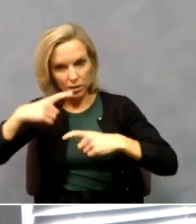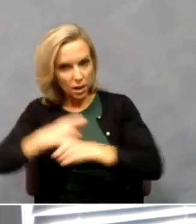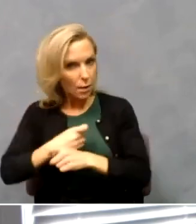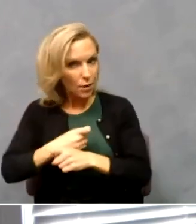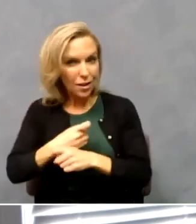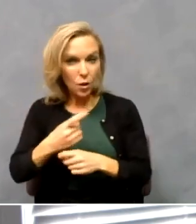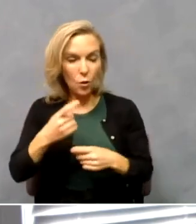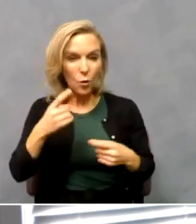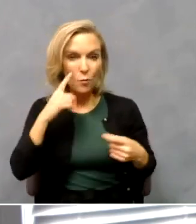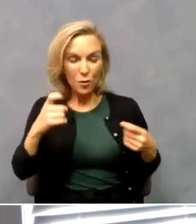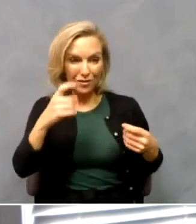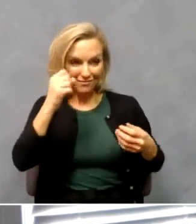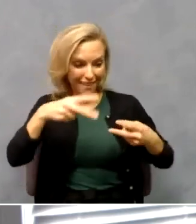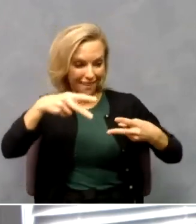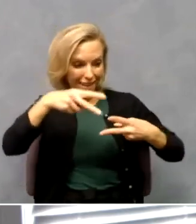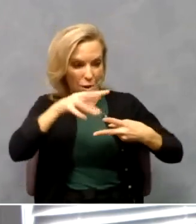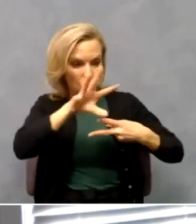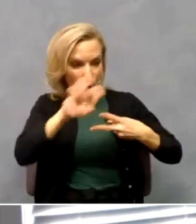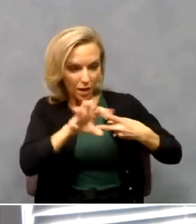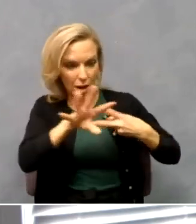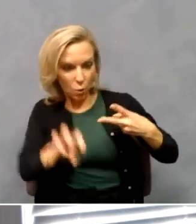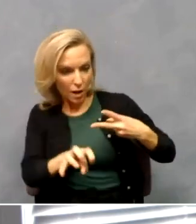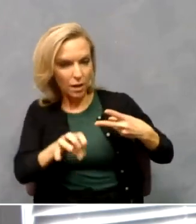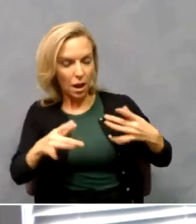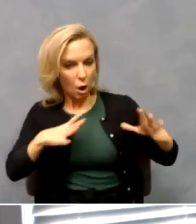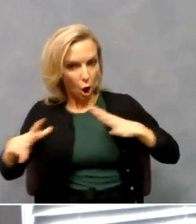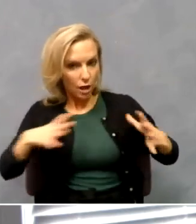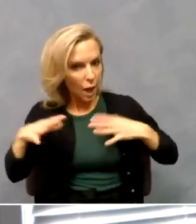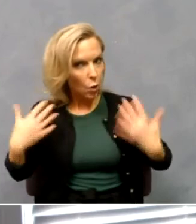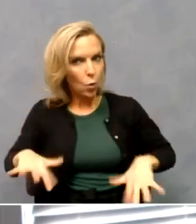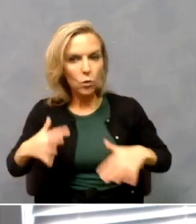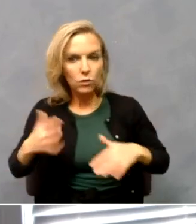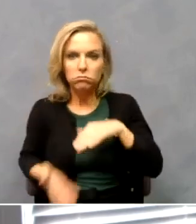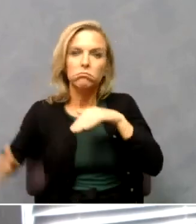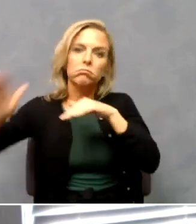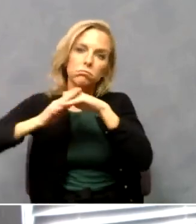back to back just only adds to the complexity. And I've spoken with my